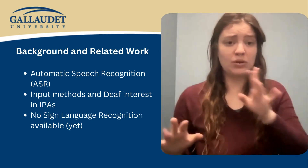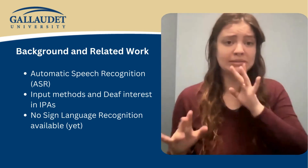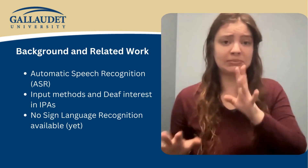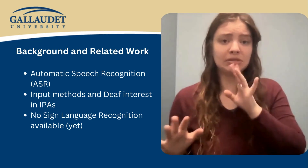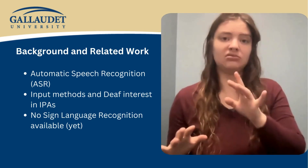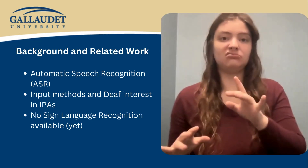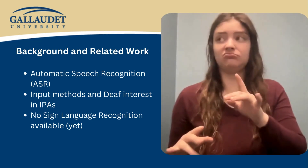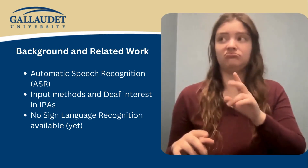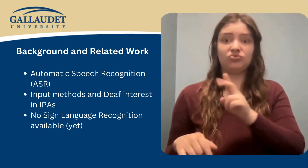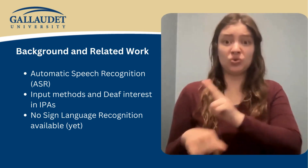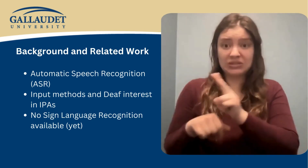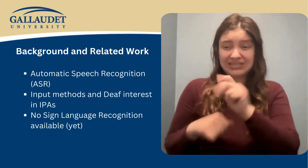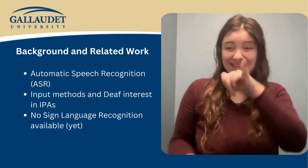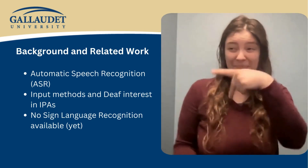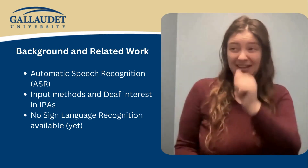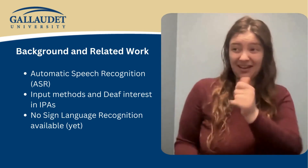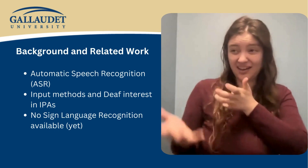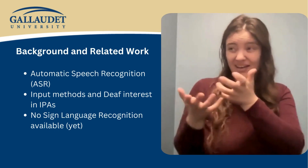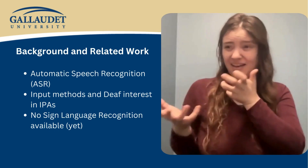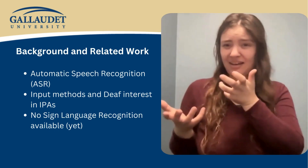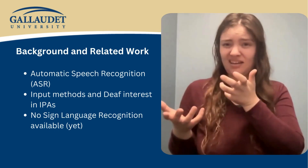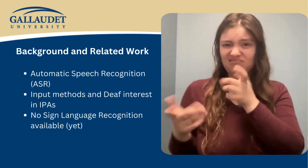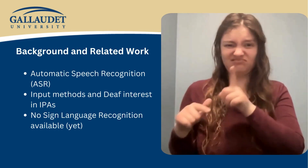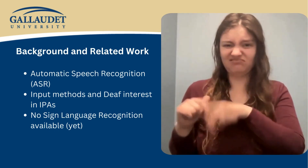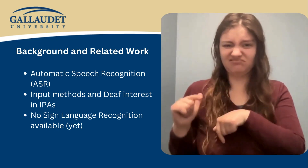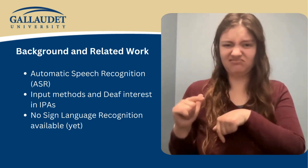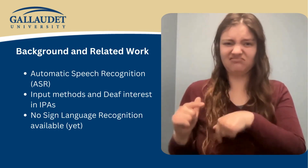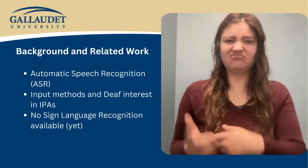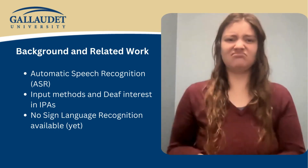but this is much less successful for Deaf-accented speech and the